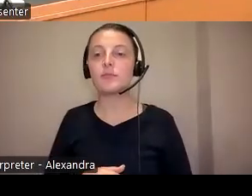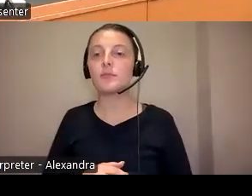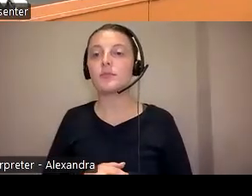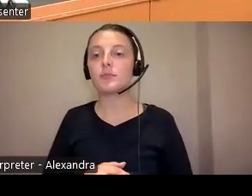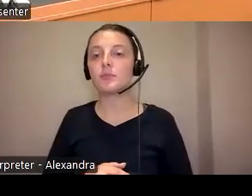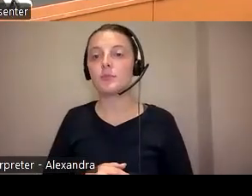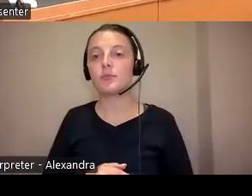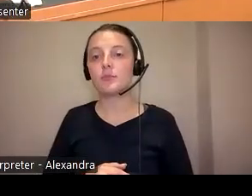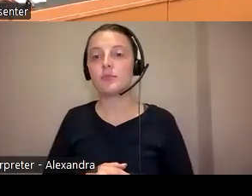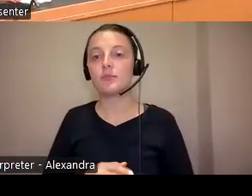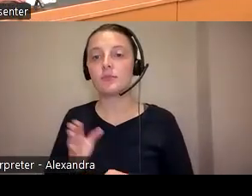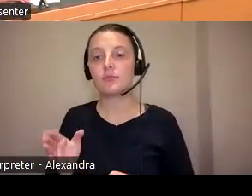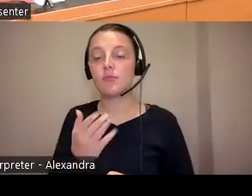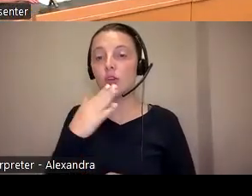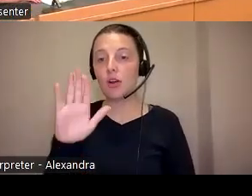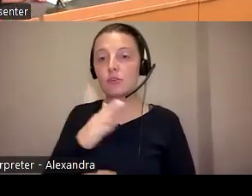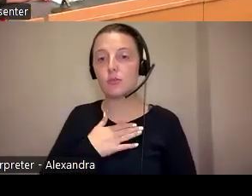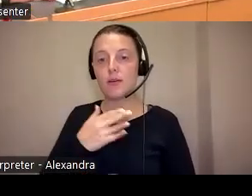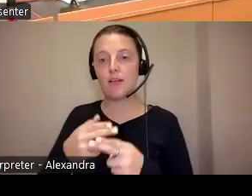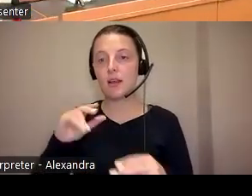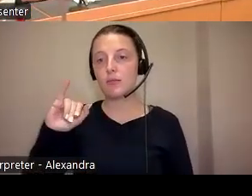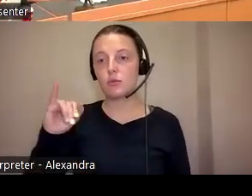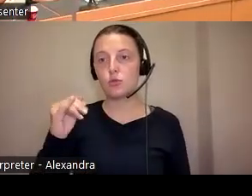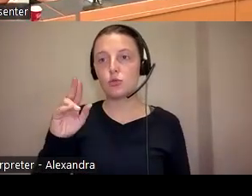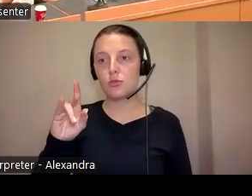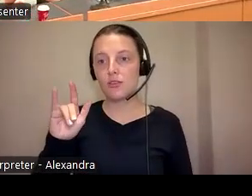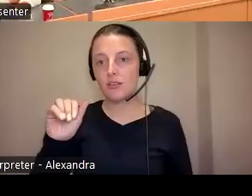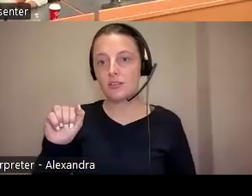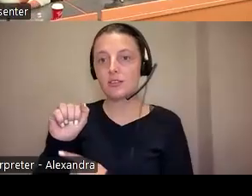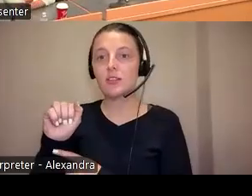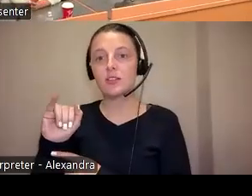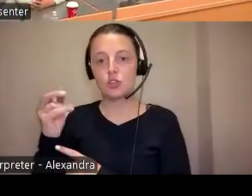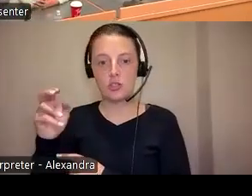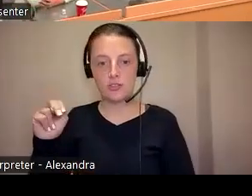Good afternoon. My name is Jalisa Johnson. I'm a family peer advocate over at East River Road. Um,